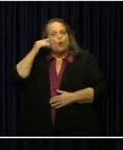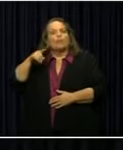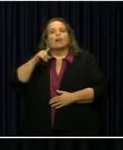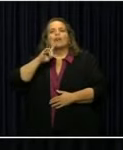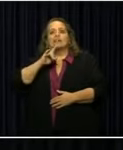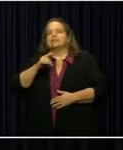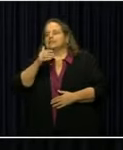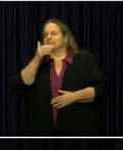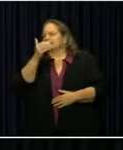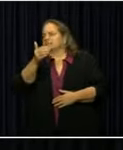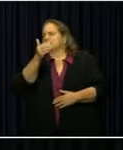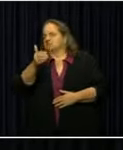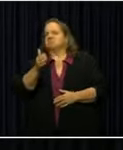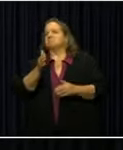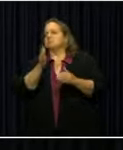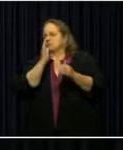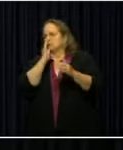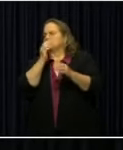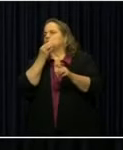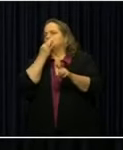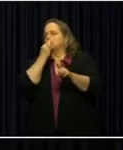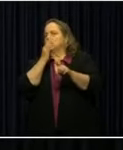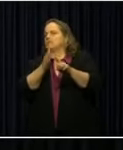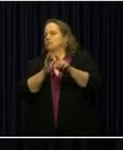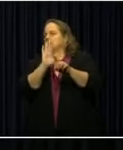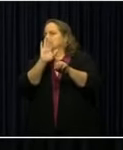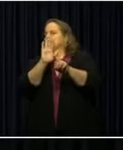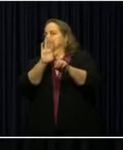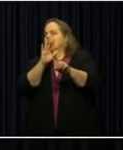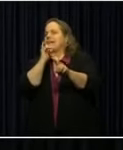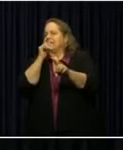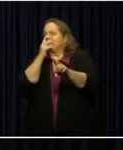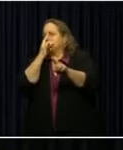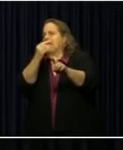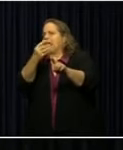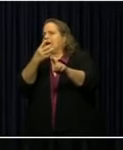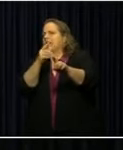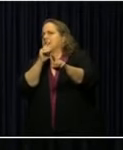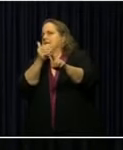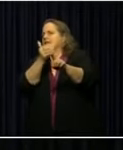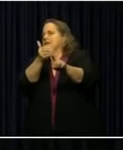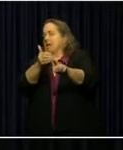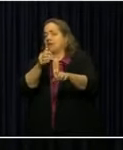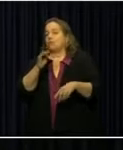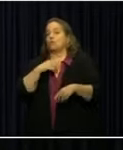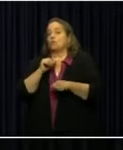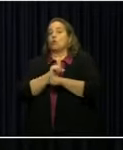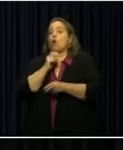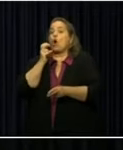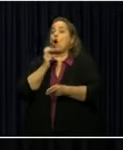WHERE WE FEEL LIKE WE HAVE BEEN AT THIS A LONG, LONG TIME. THEY SPENT YEARS.